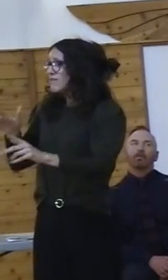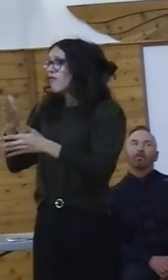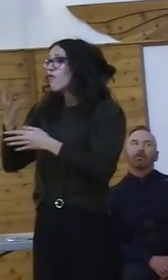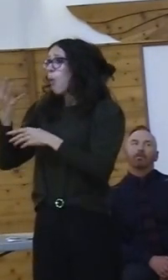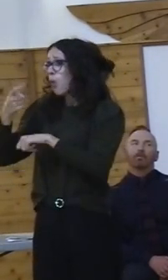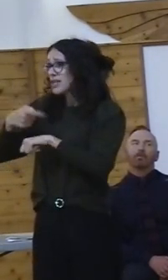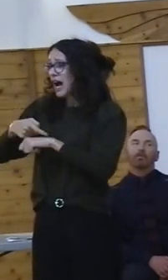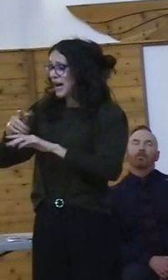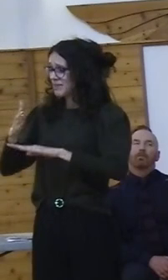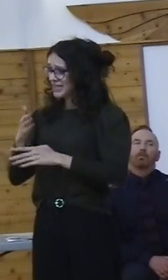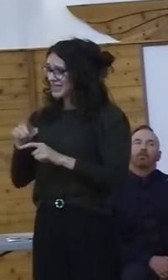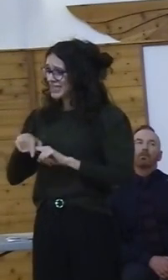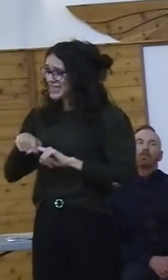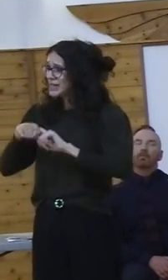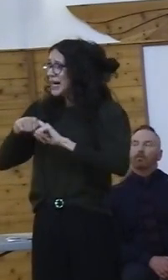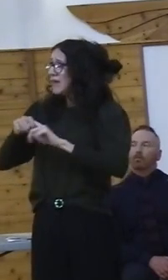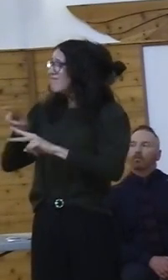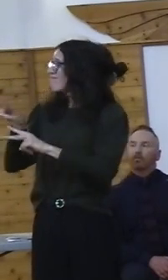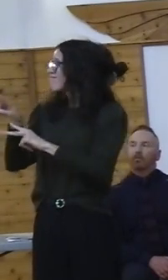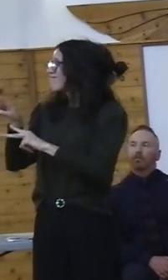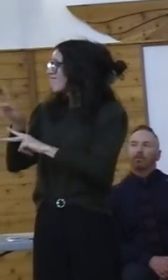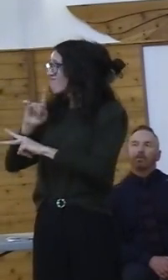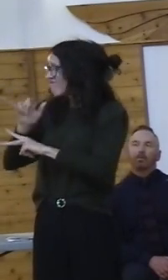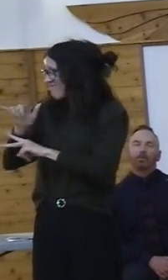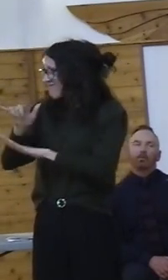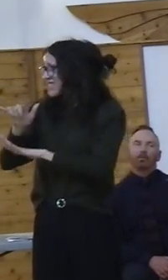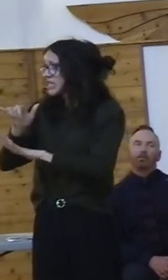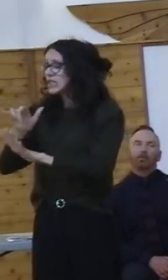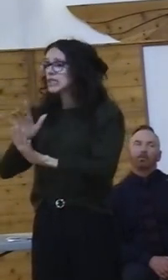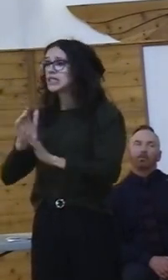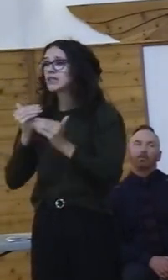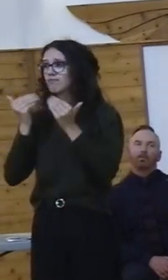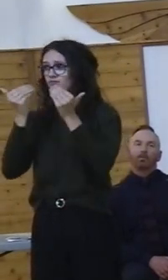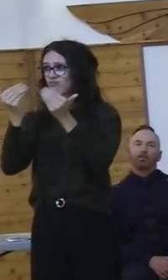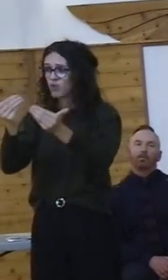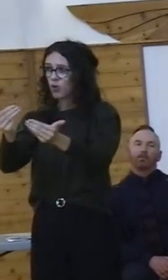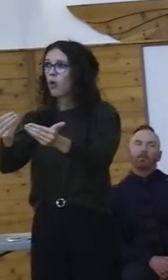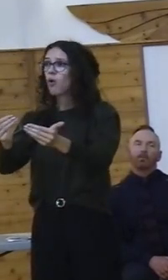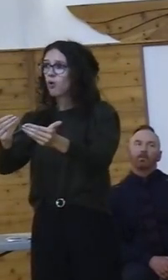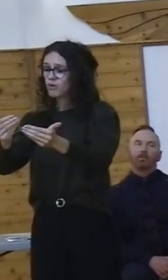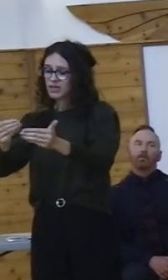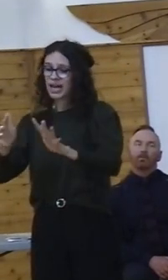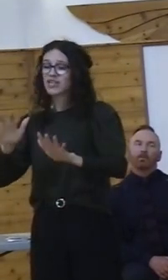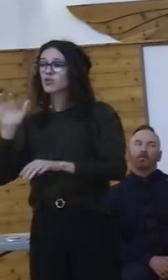And so that song reminds us how loved we are by creation when we forget when things get